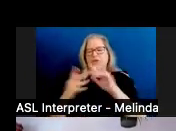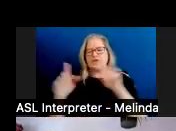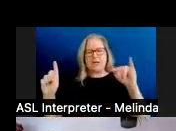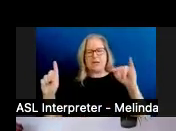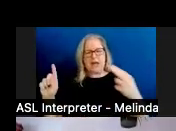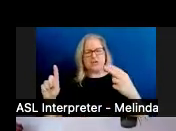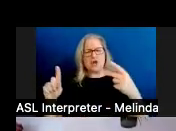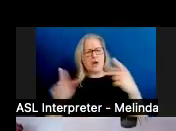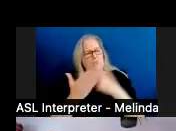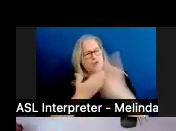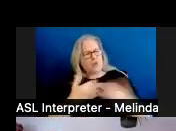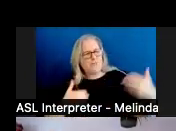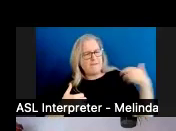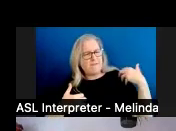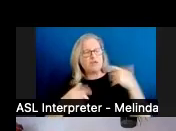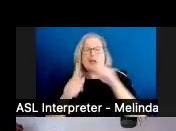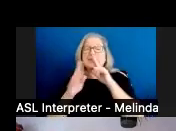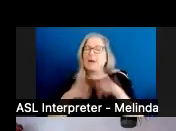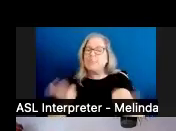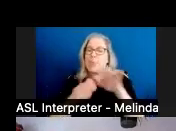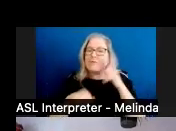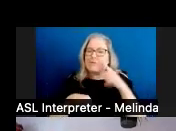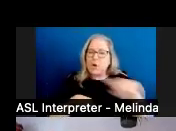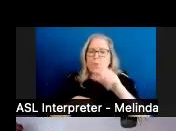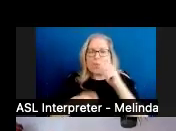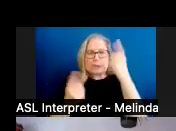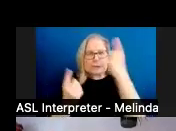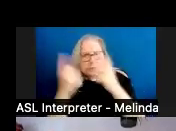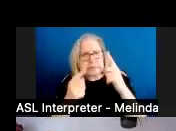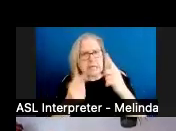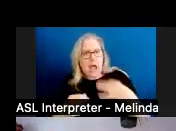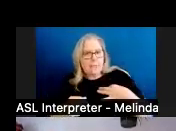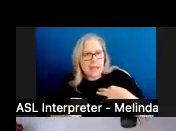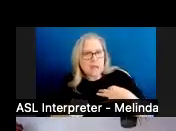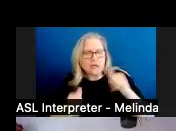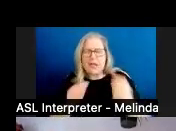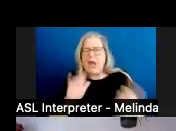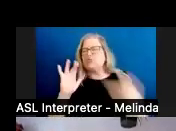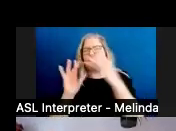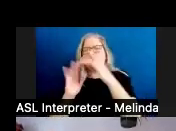It is important for any prospective applicant to know that they can reach out to NIH to get help.